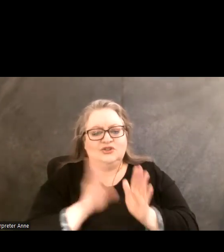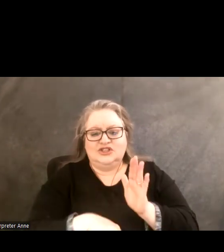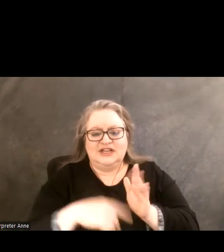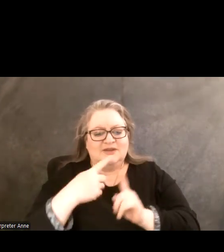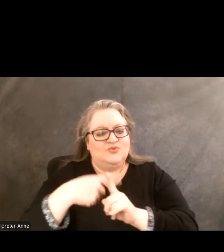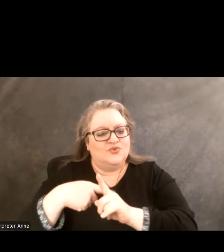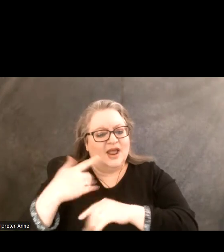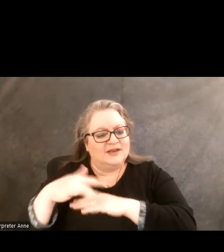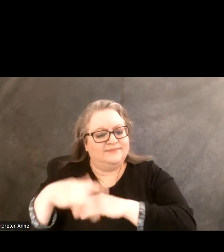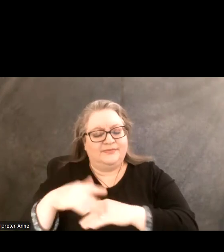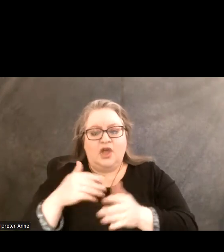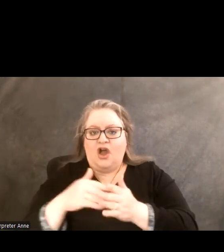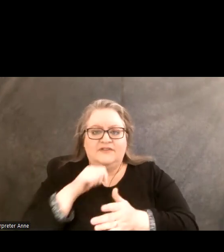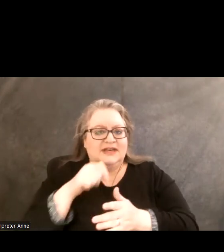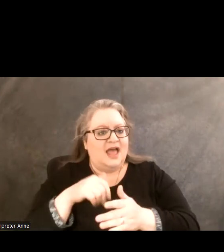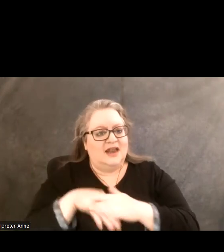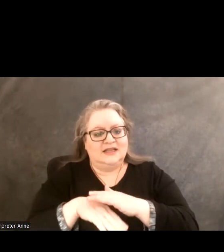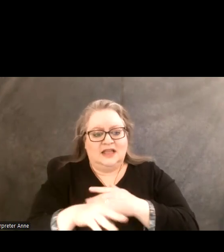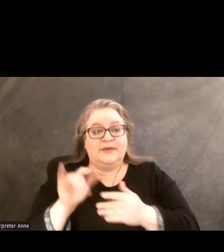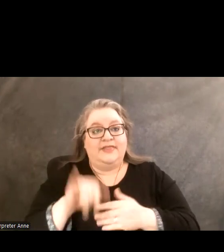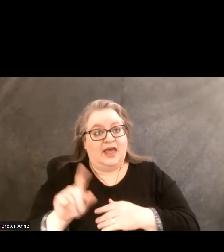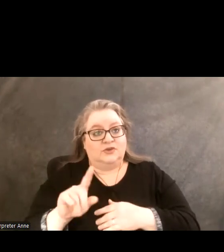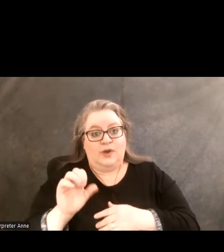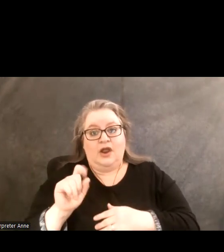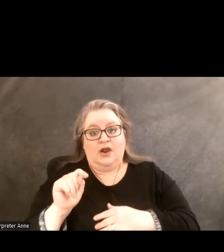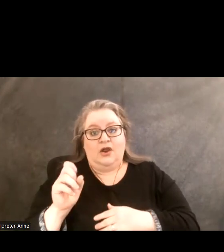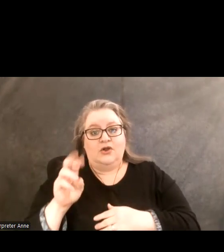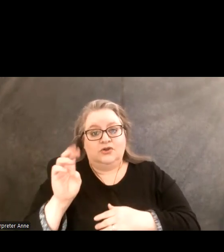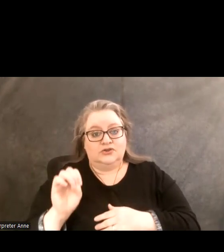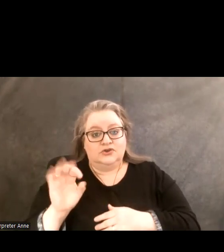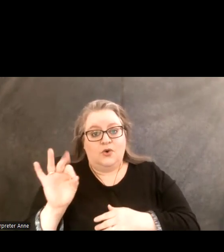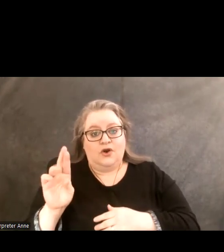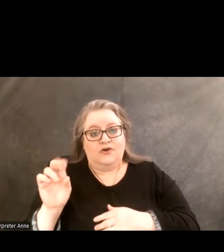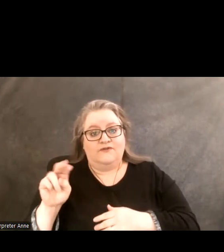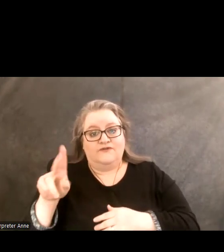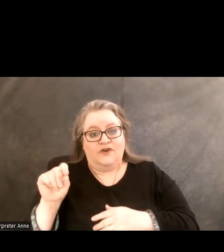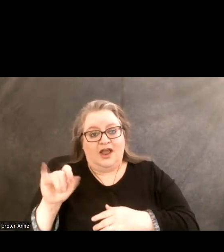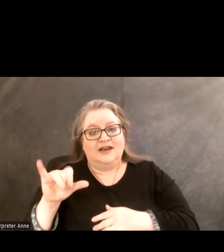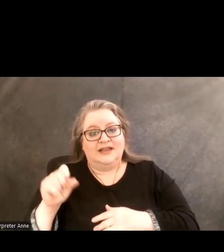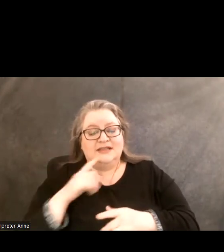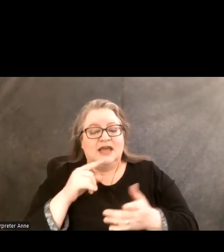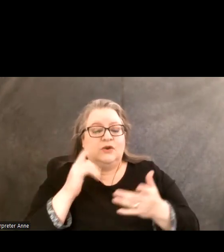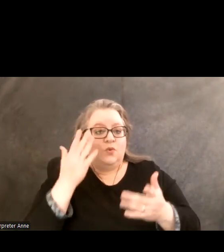often not accessible and that's where storefront is and that's why you end up with disabled performers not being able to